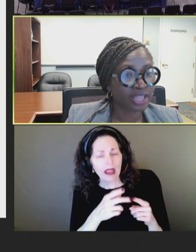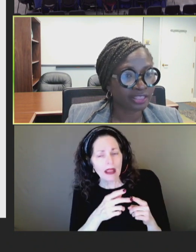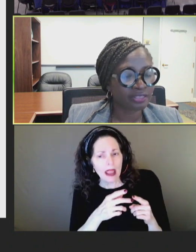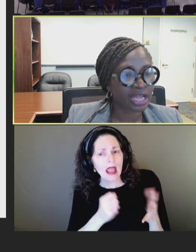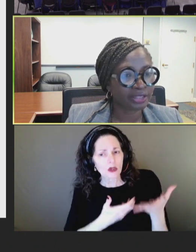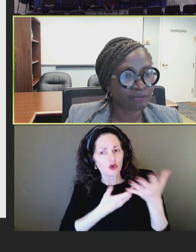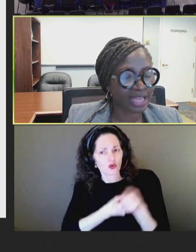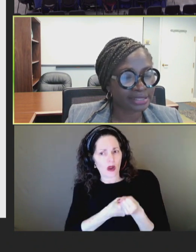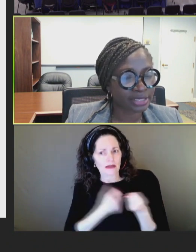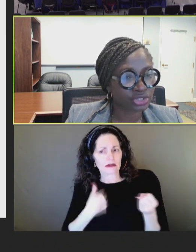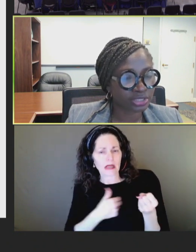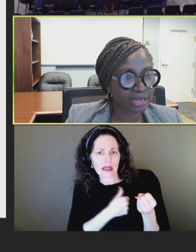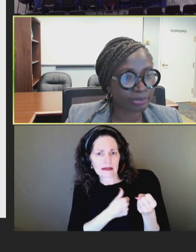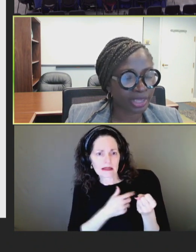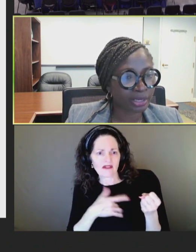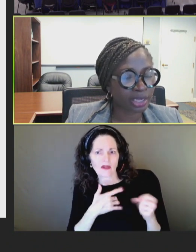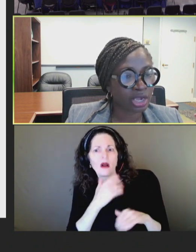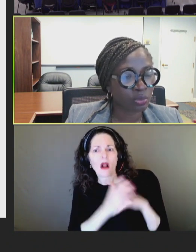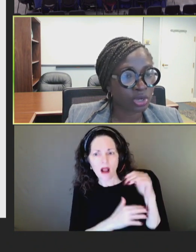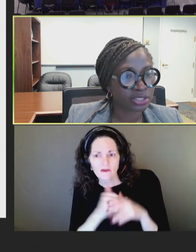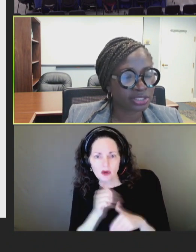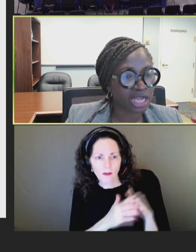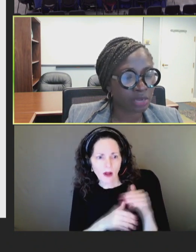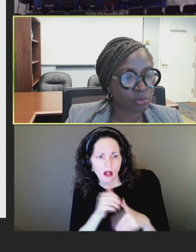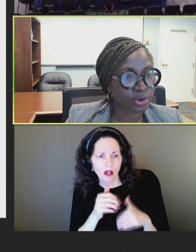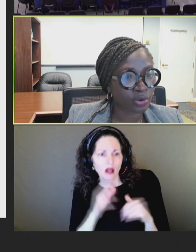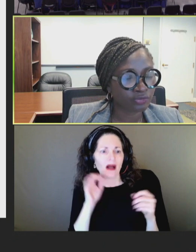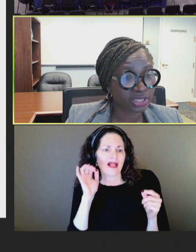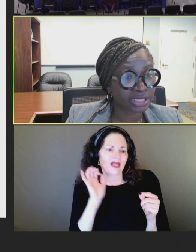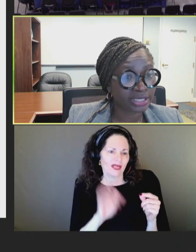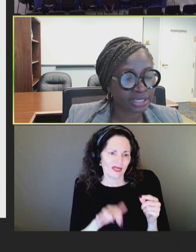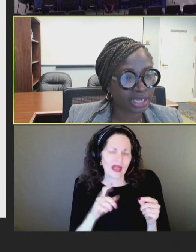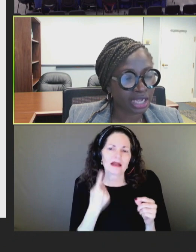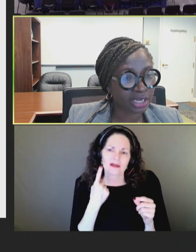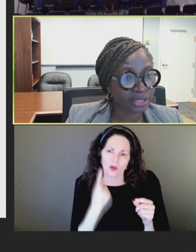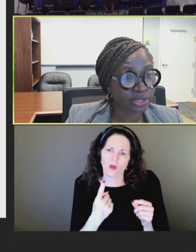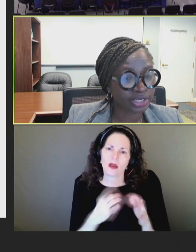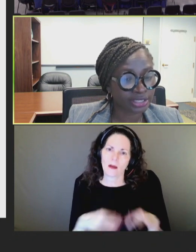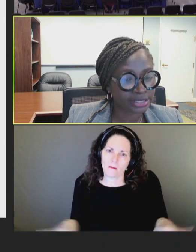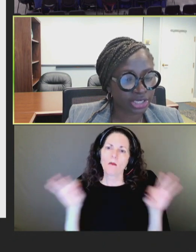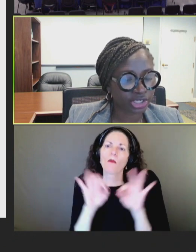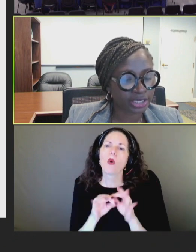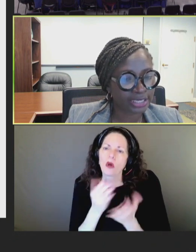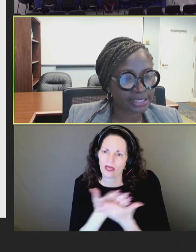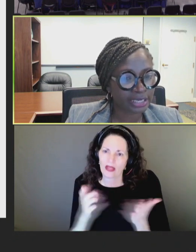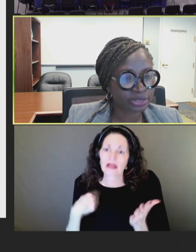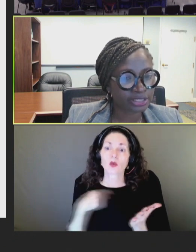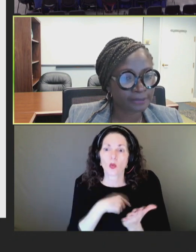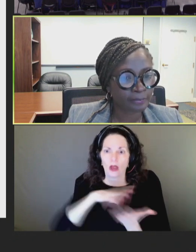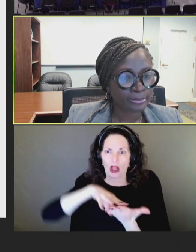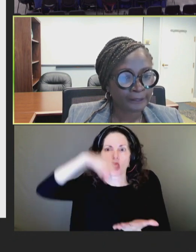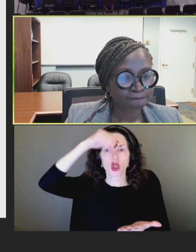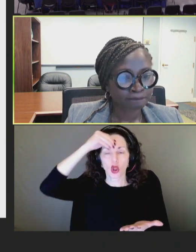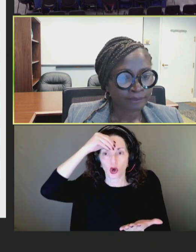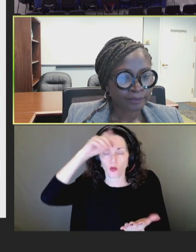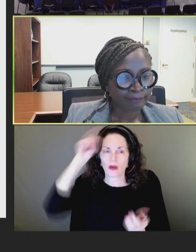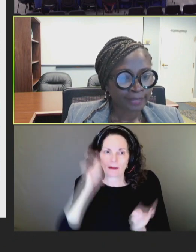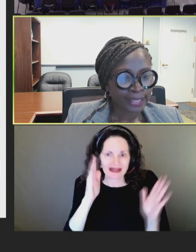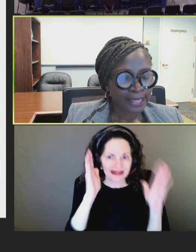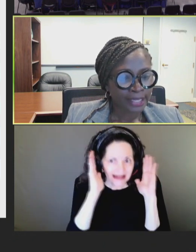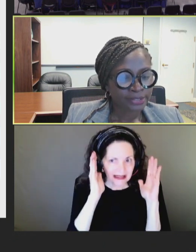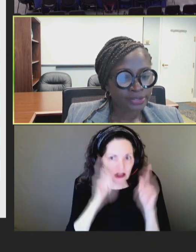with the vaccination campaign was one of the key learnings here. Next slide, please.